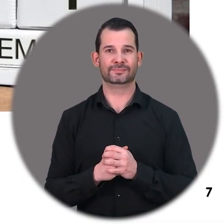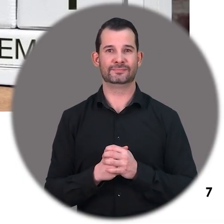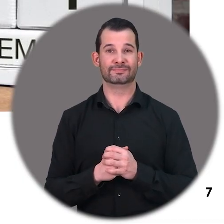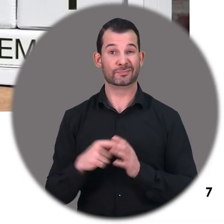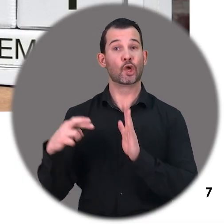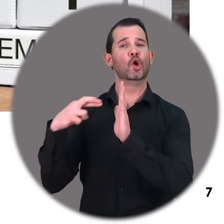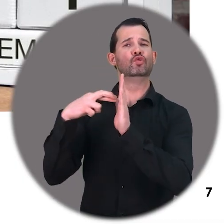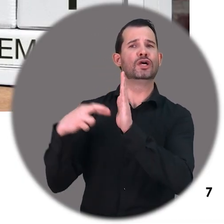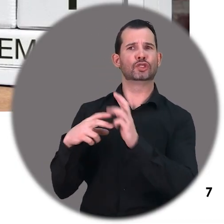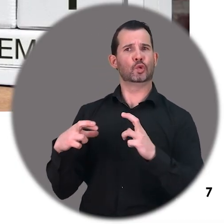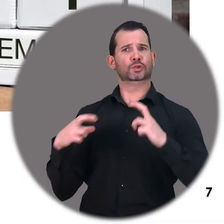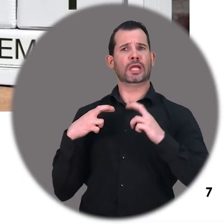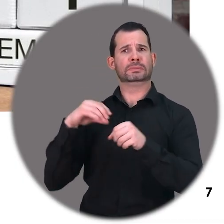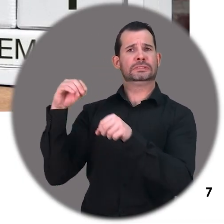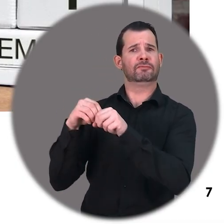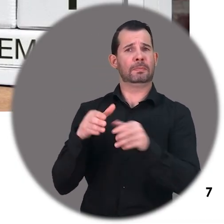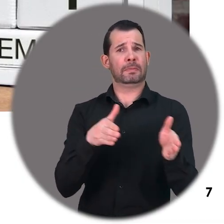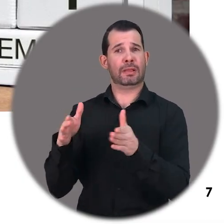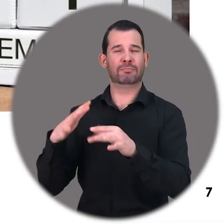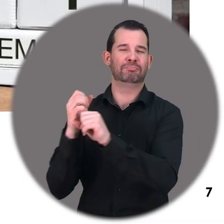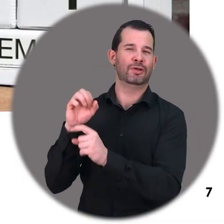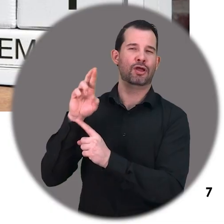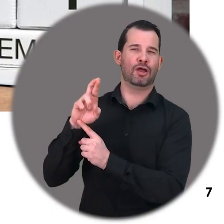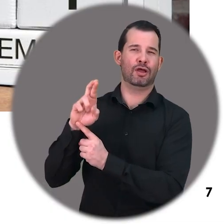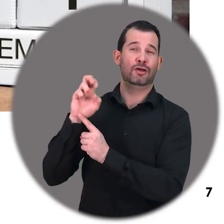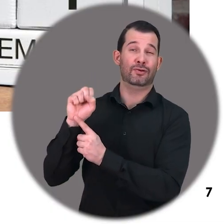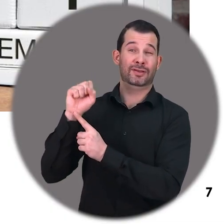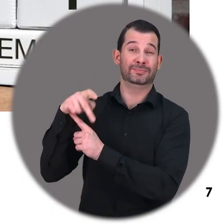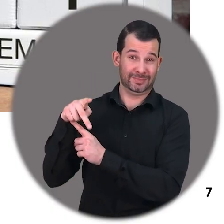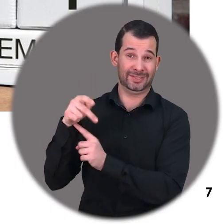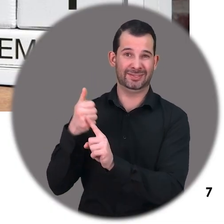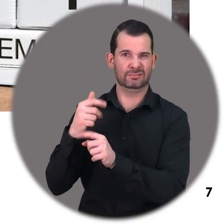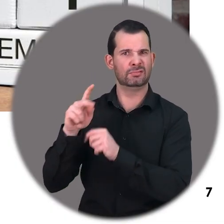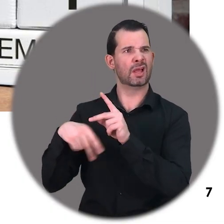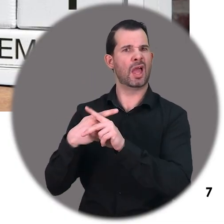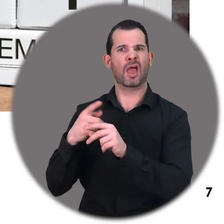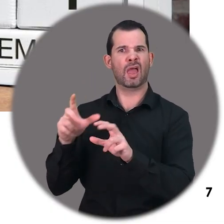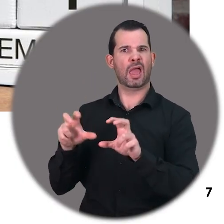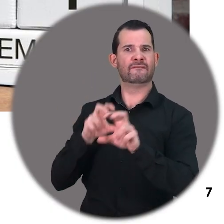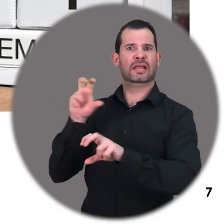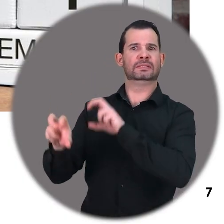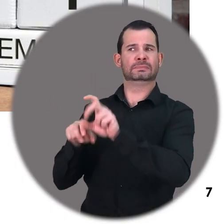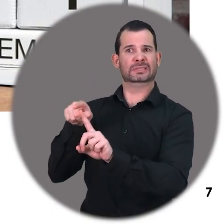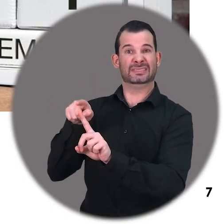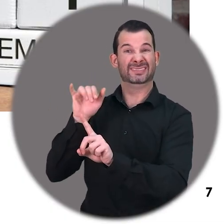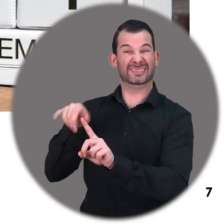A registered retirement savings plan, or RRSP, is a form of investment